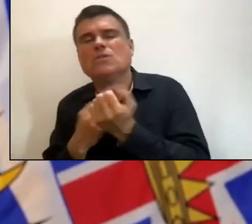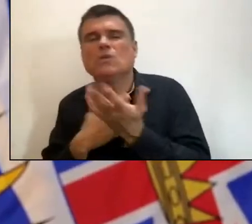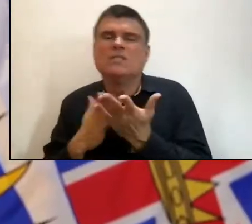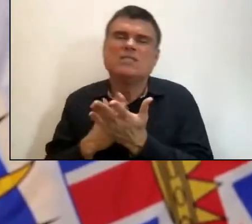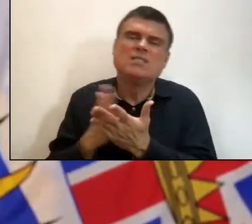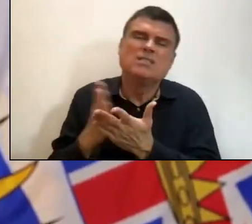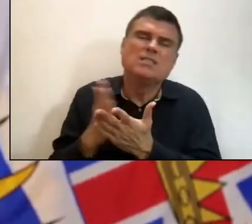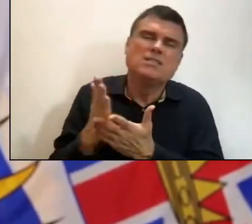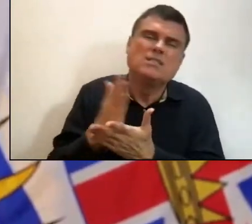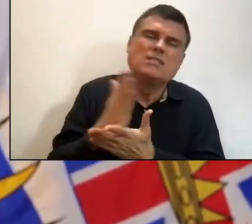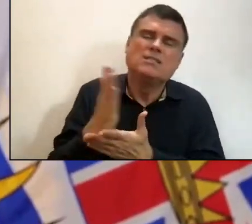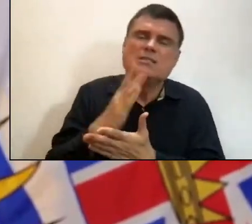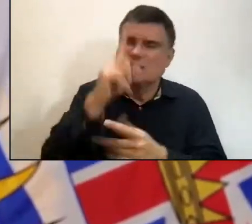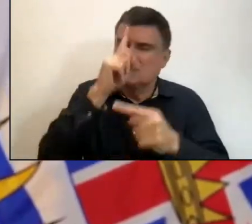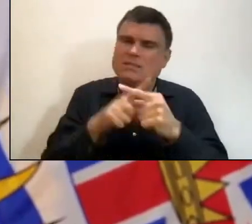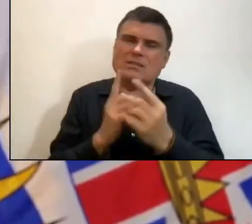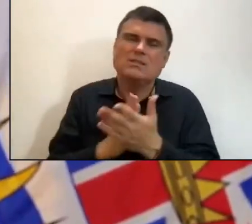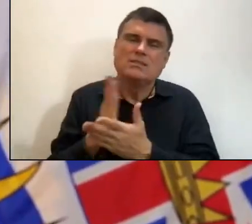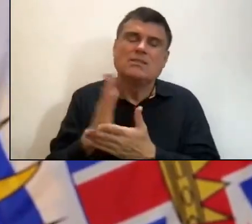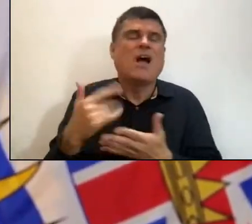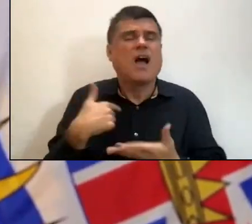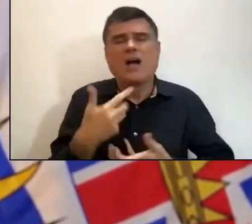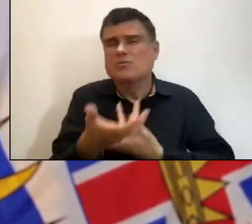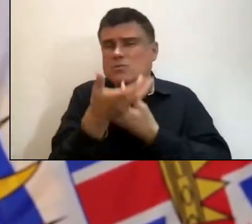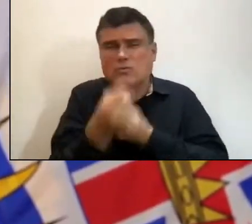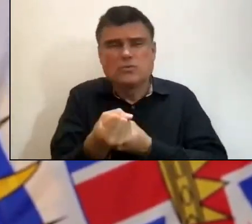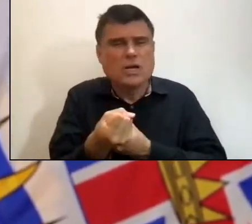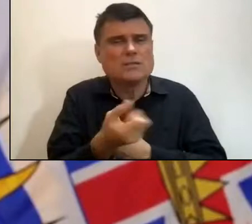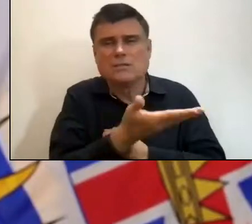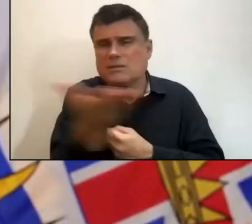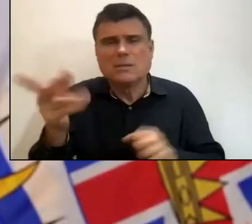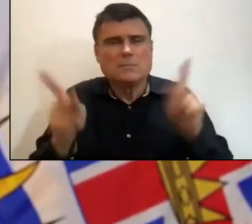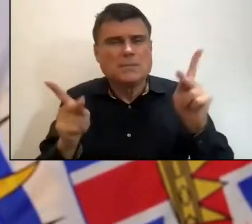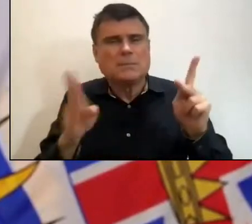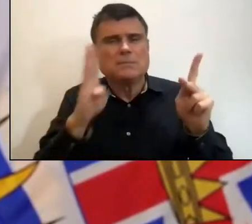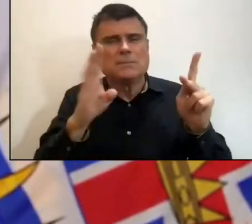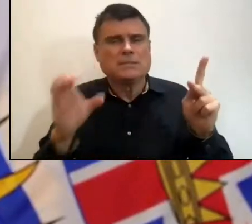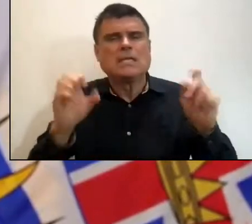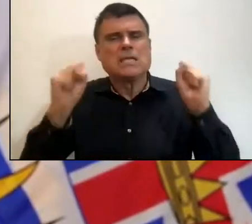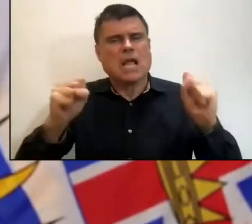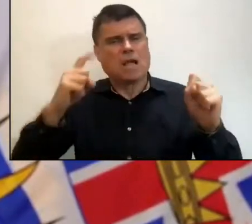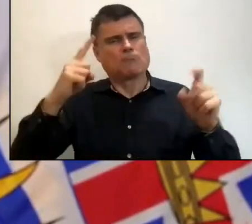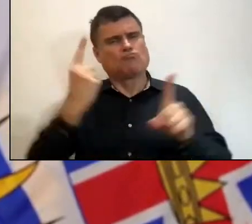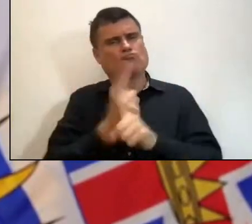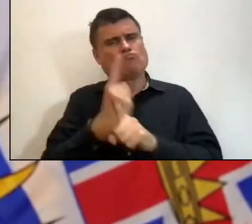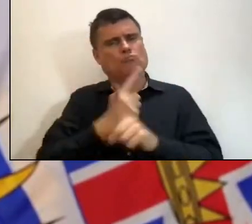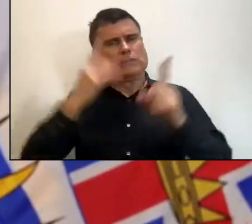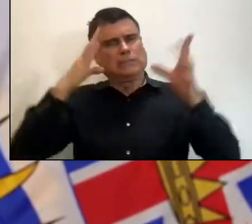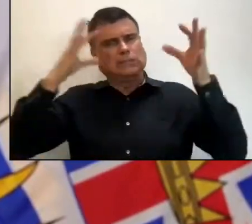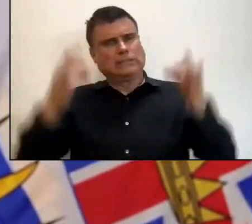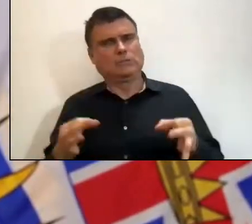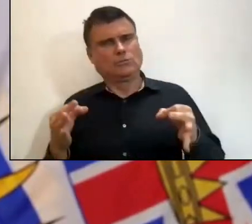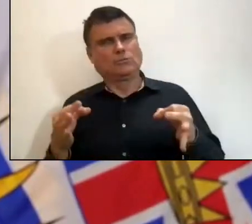I trust that people in B.C. can make those judgments. There are communities that are